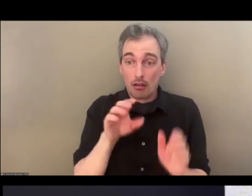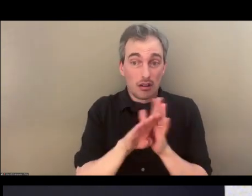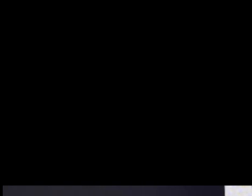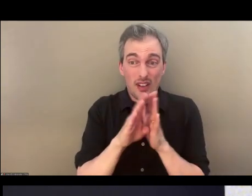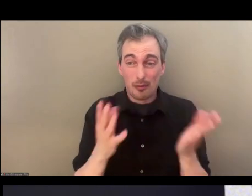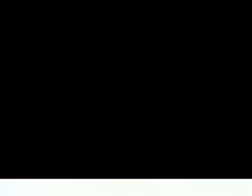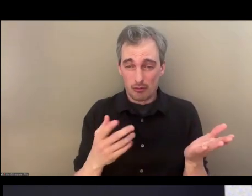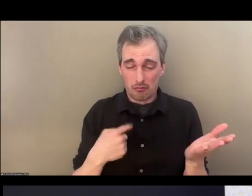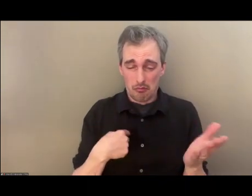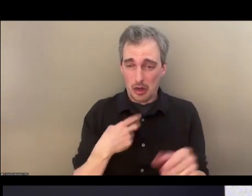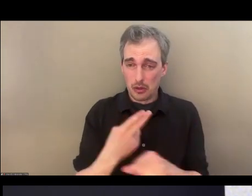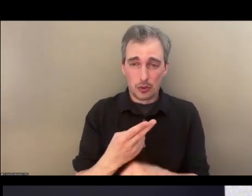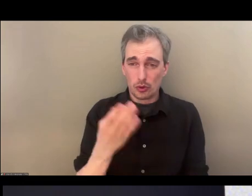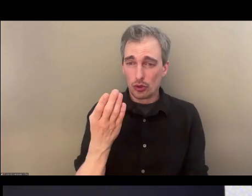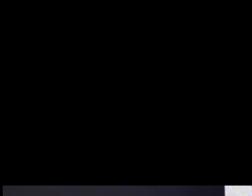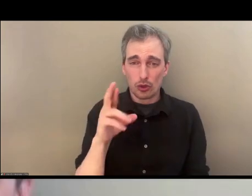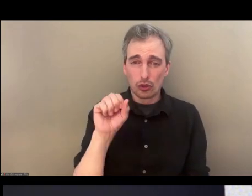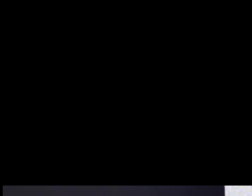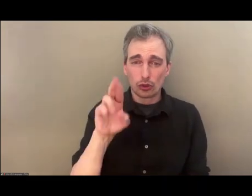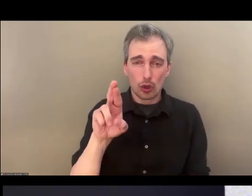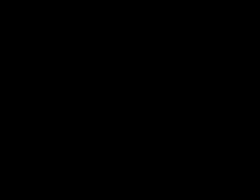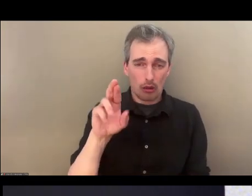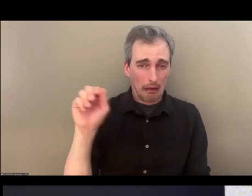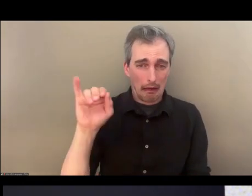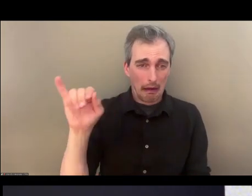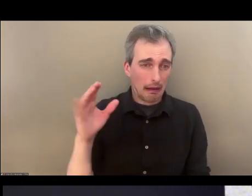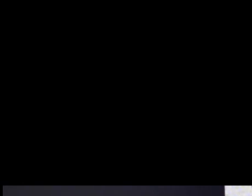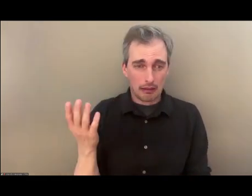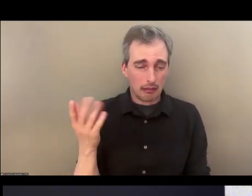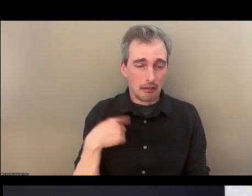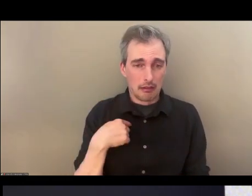I'm not exercising the hubris to say I'm now a software developer.